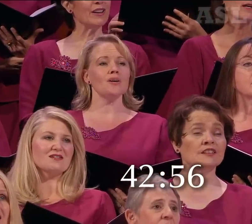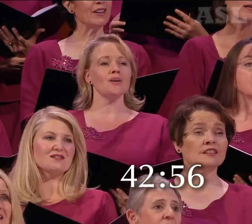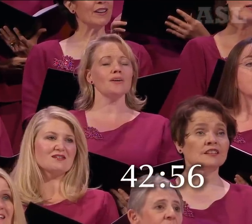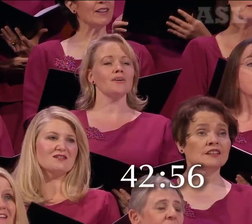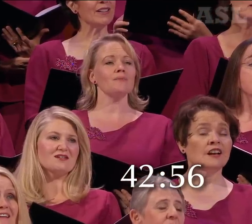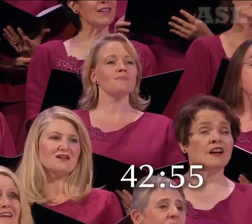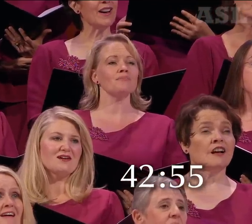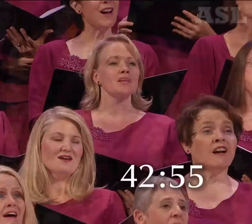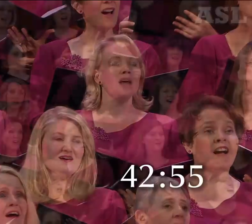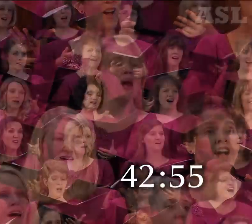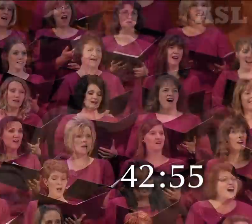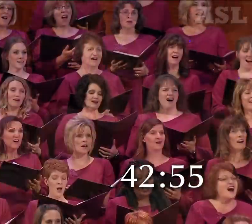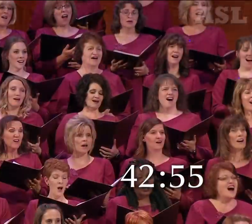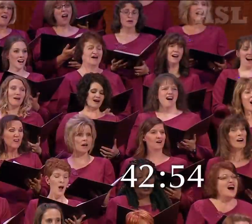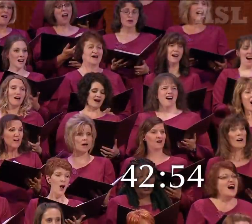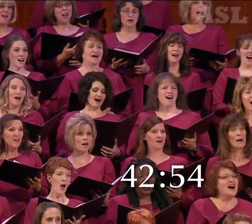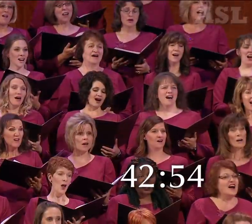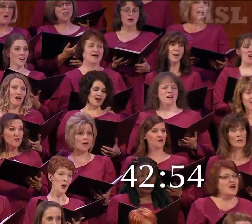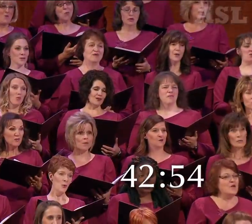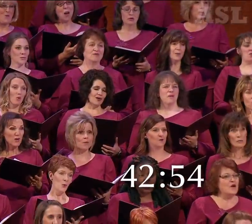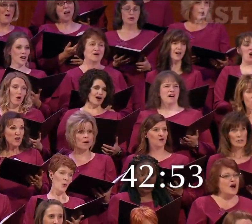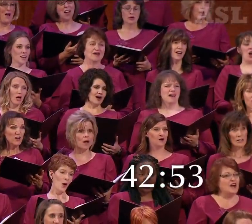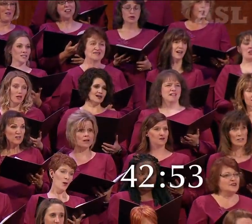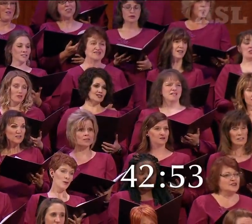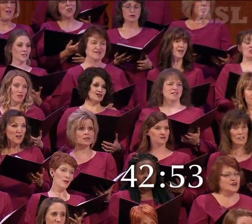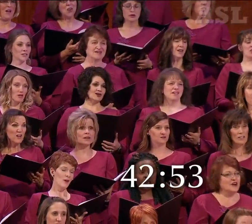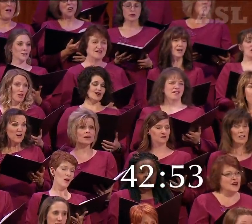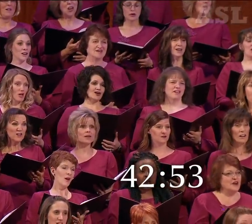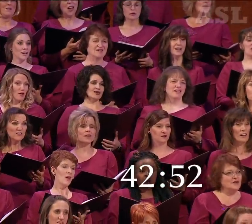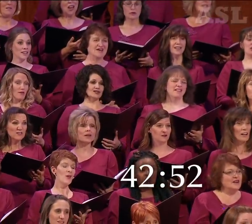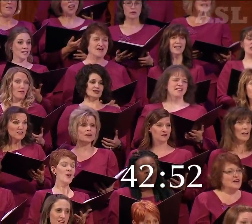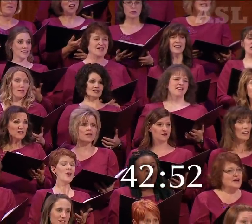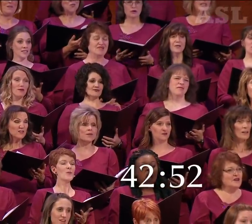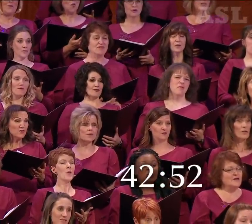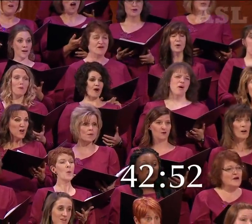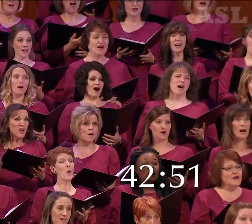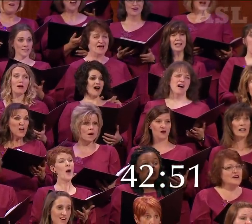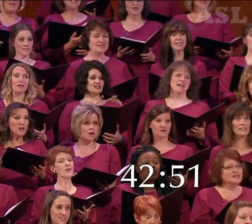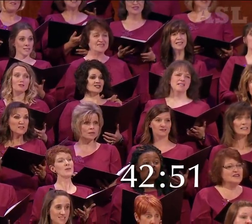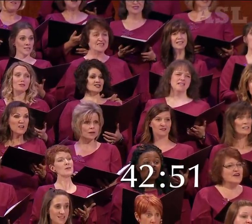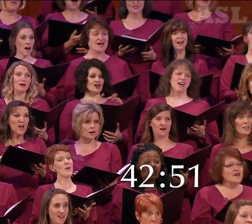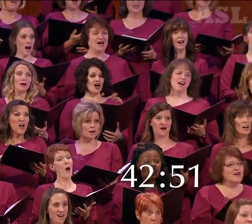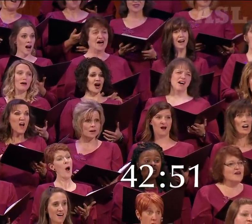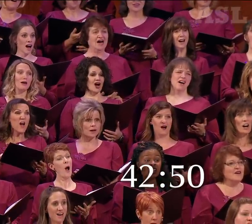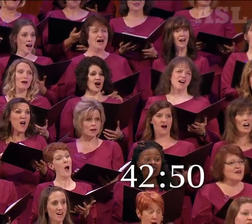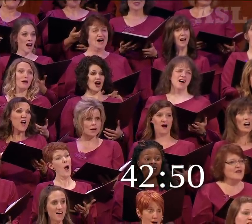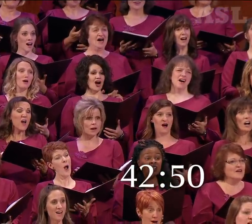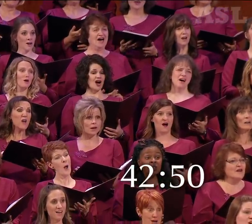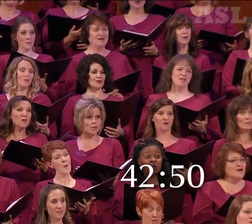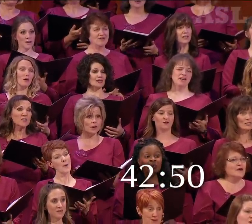THIS IS THE ENGLISH CLOSED CAPTION CHANNEL OF THE CHURCH OF JESUS CHRIST OF LATTER-DAY SAINTS.